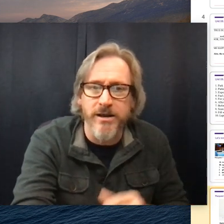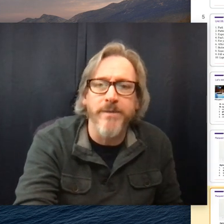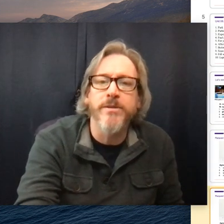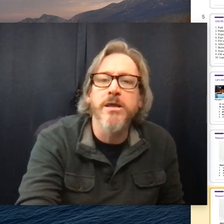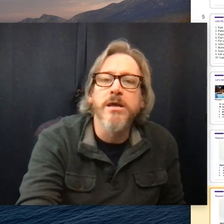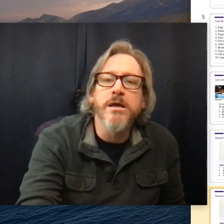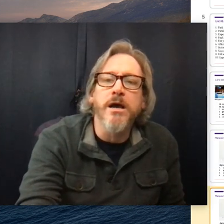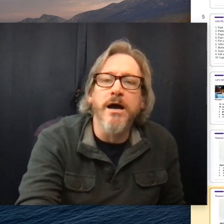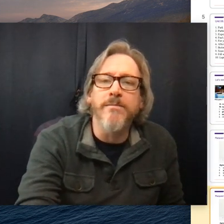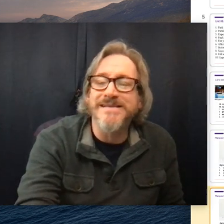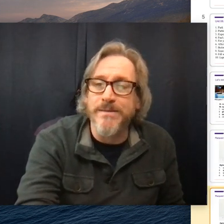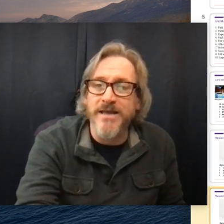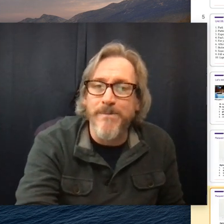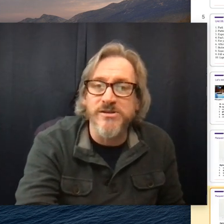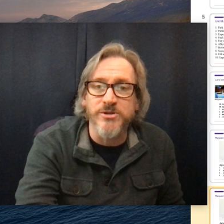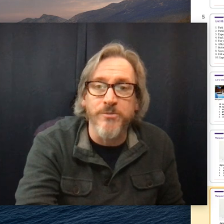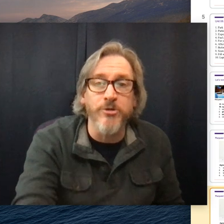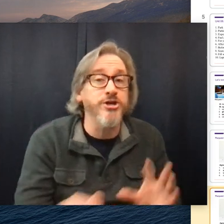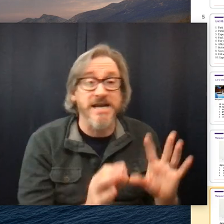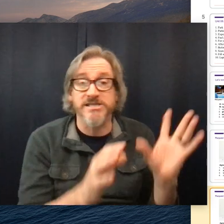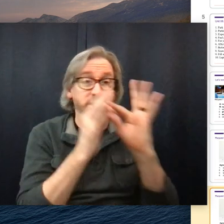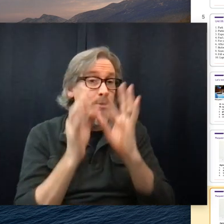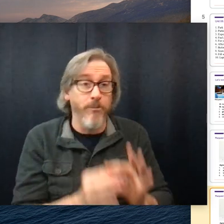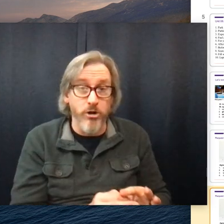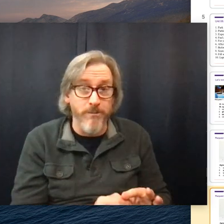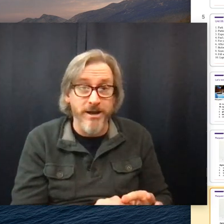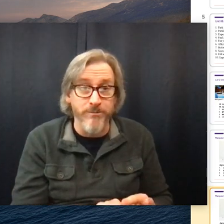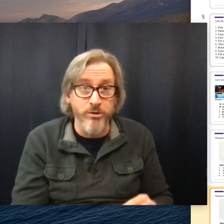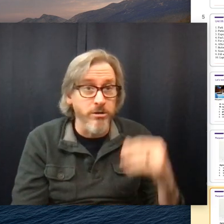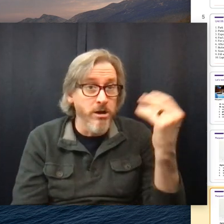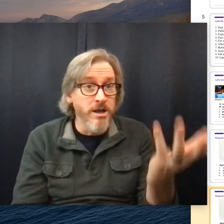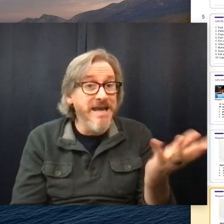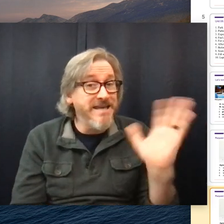anyway same thing happens with the computer she asked can you help hook up my computer